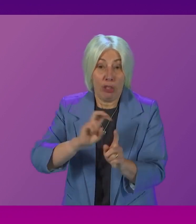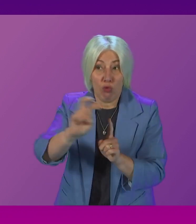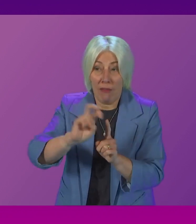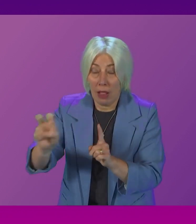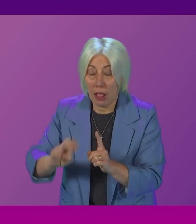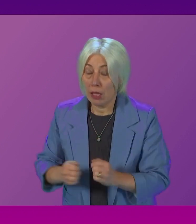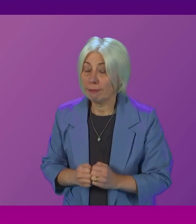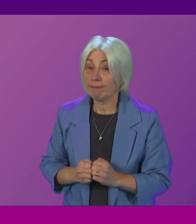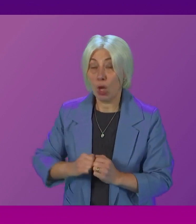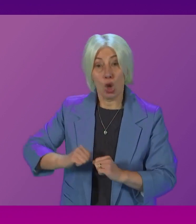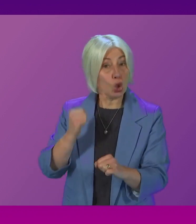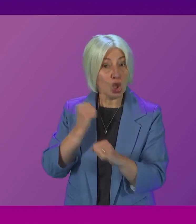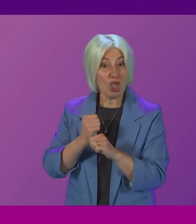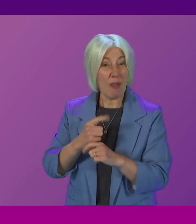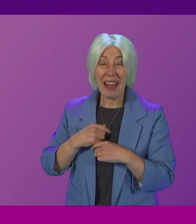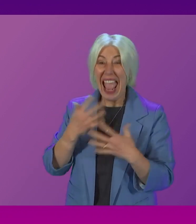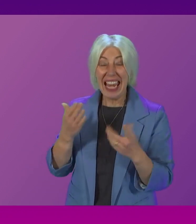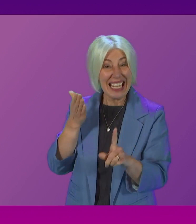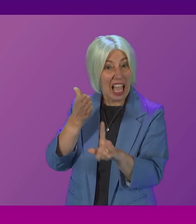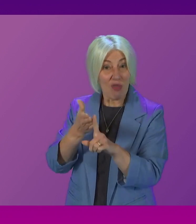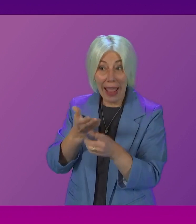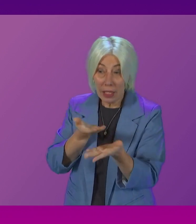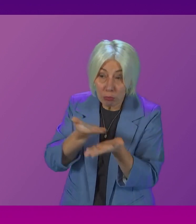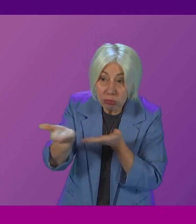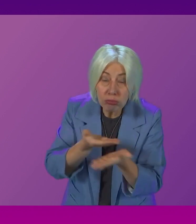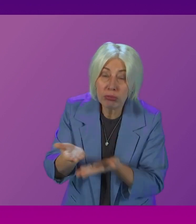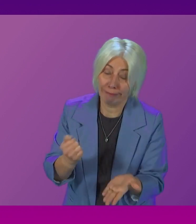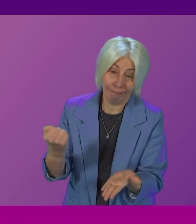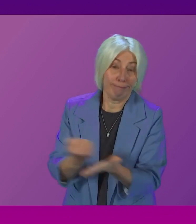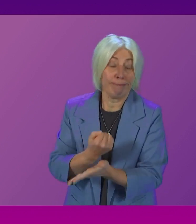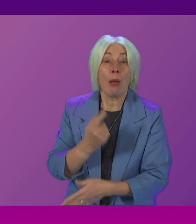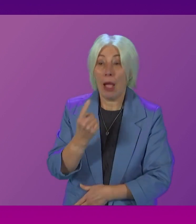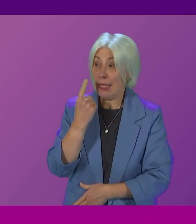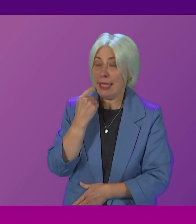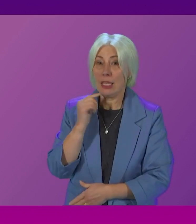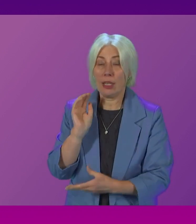in which the Scottish Government has any direct locus—unfortunately—yesterday, I joined the STUC